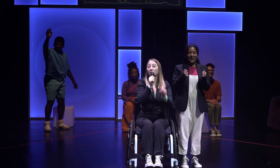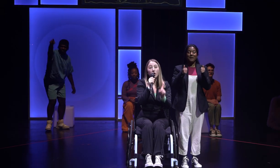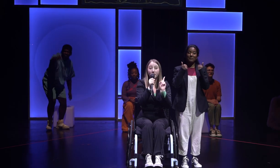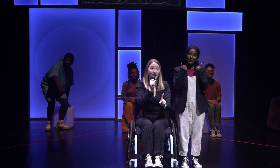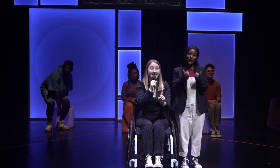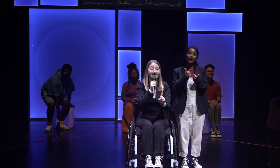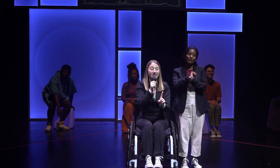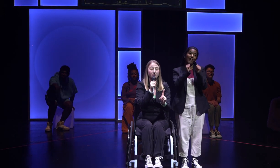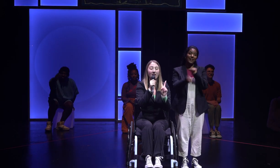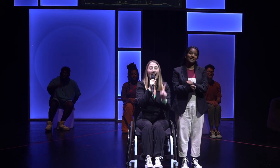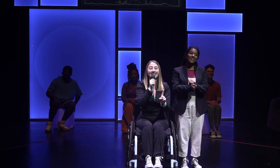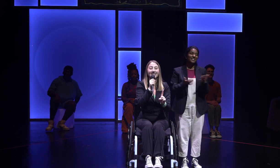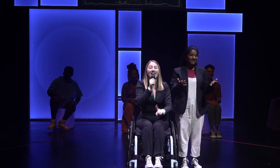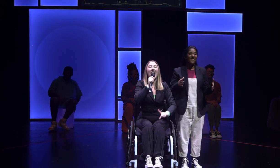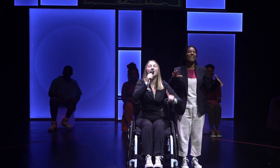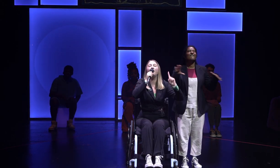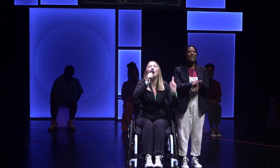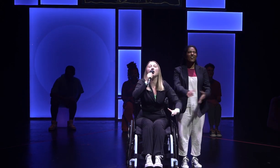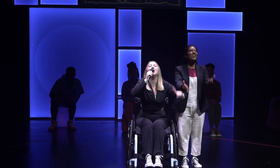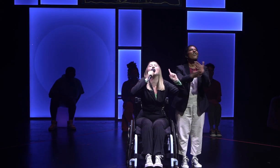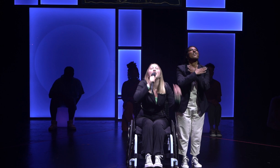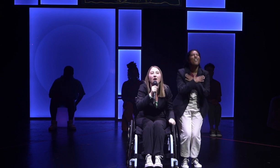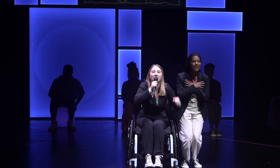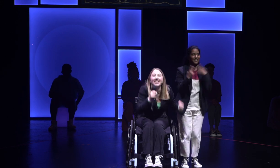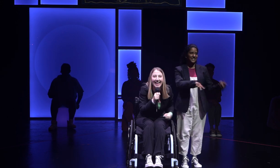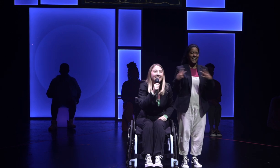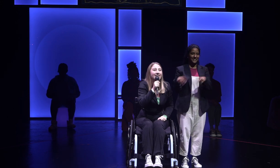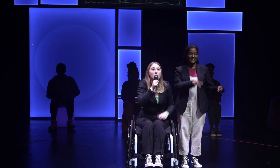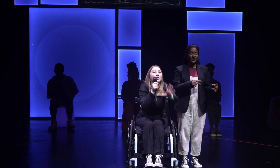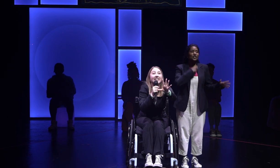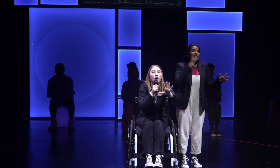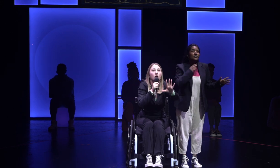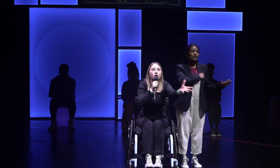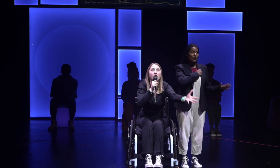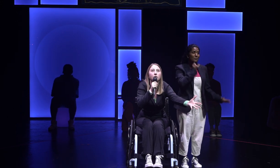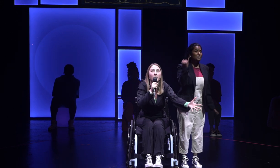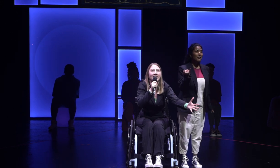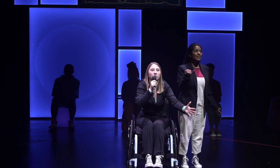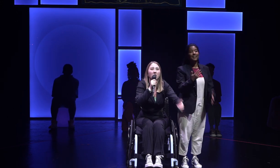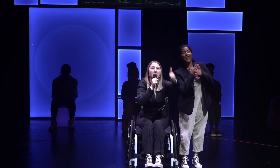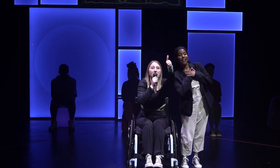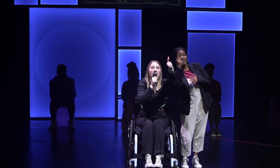I'm a loyal friend and I fucking love to dance. Shit! Sorry about swearing.